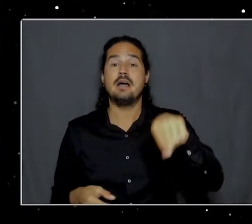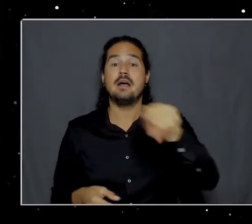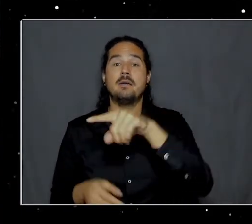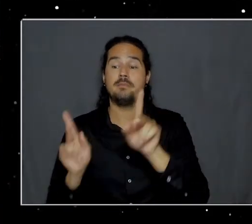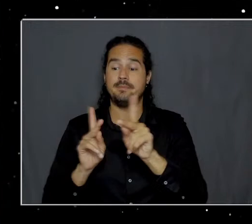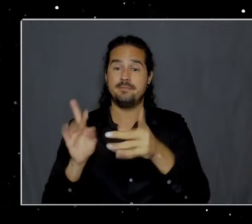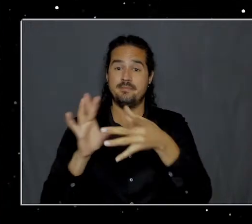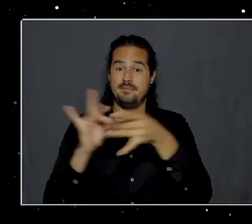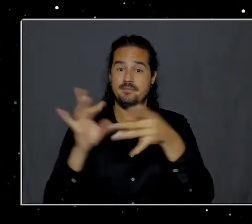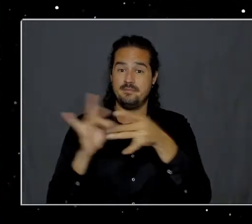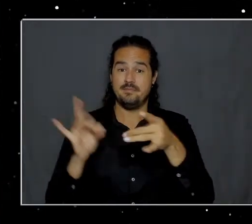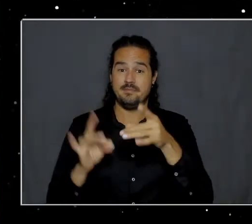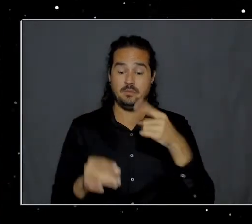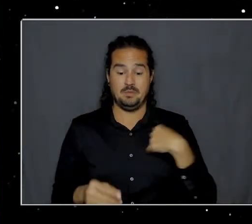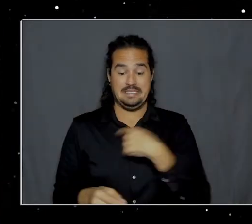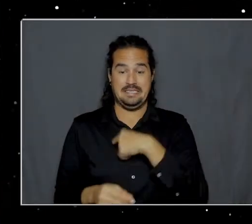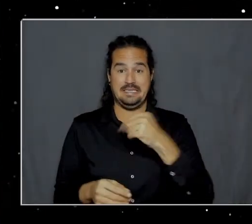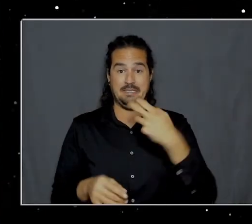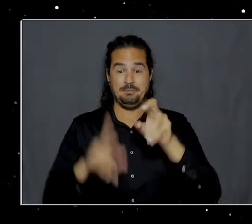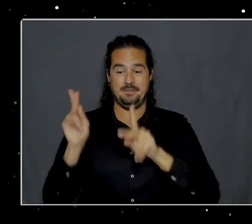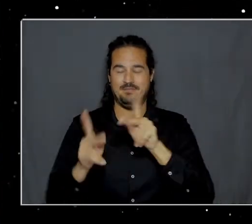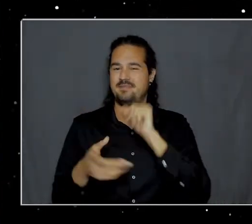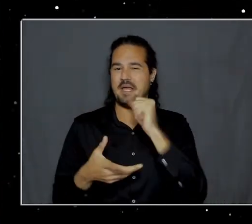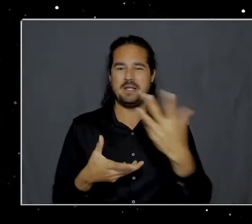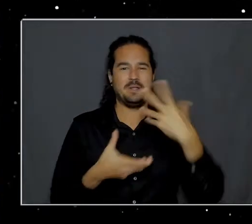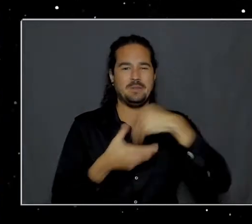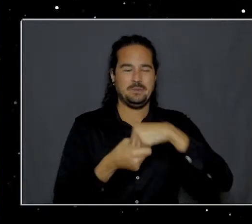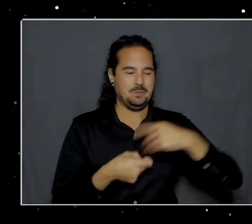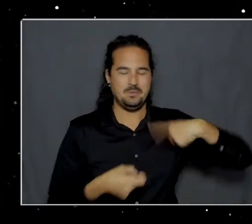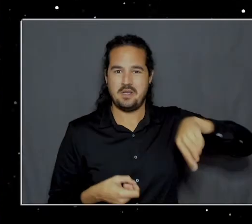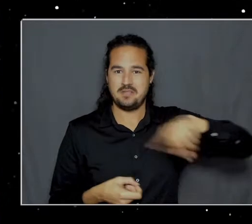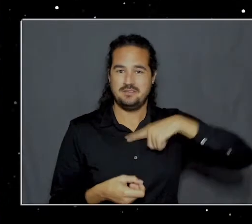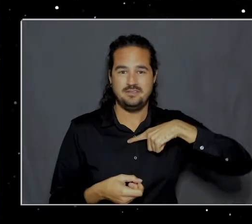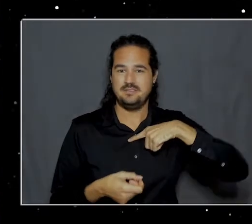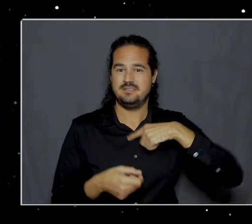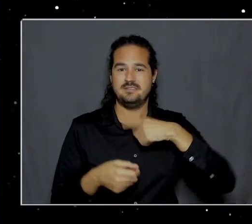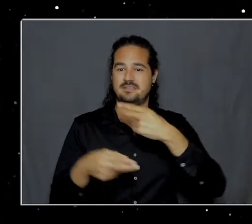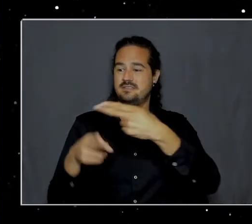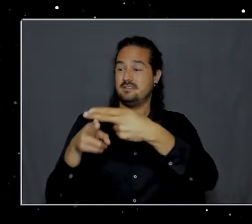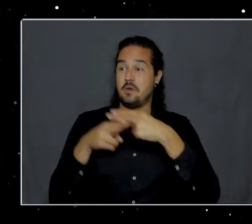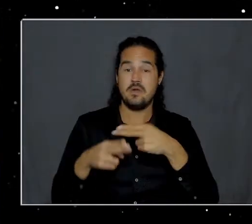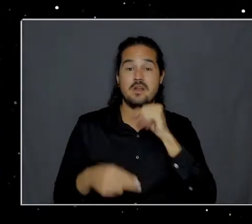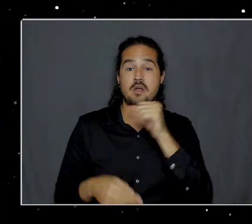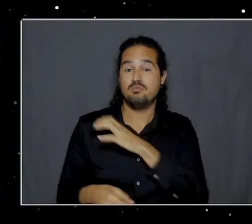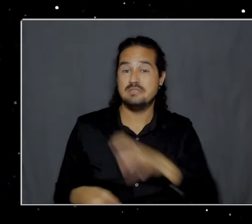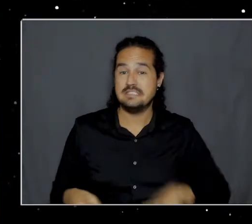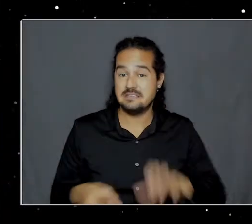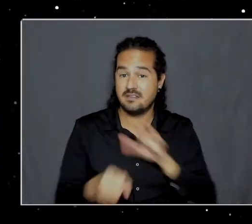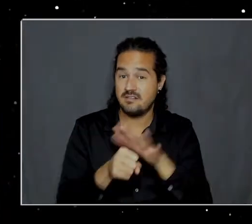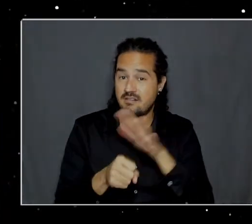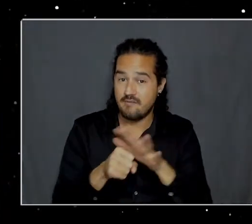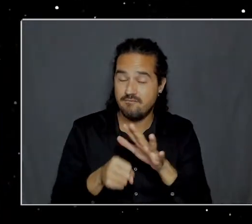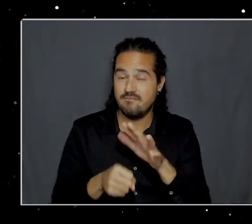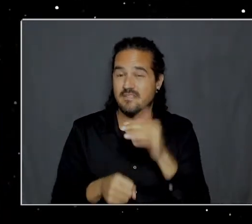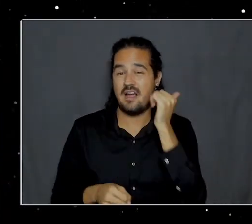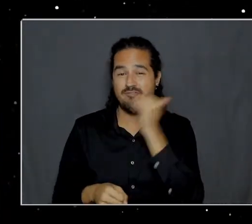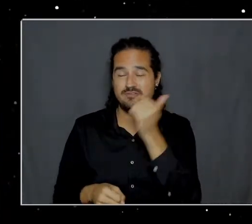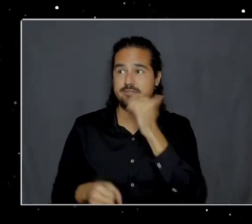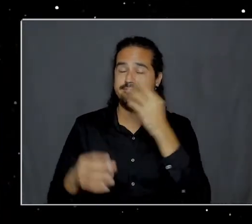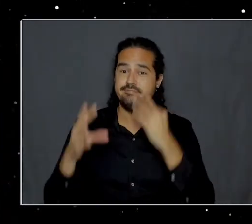WE'RE IMMIGRANTS. WE'RE TOO BROWN. AMERICA, WHEN THEY SAY, "WE, THE PEOPLE," THEY WEREN'T TALKING ABOUT US. AND WE'RE NOT CHRISTIAN ENOUGH.